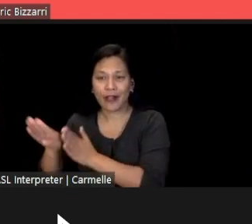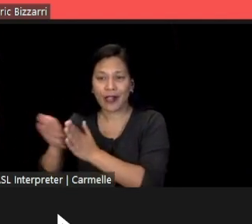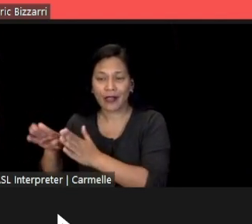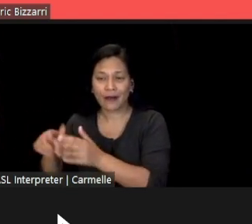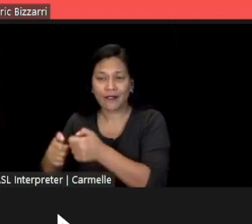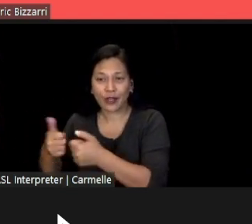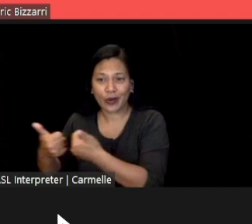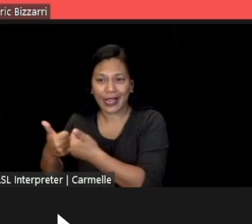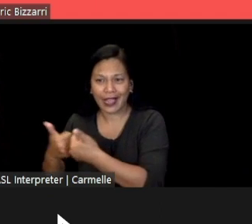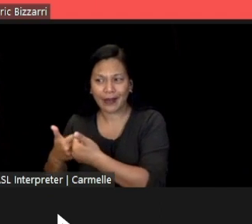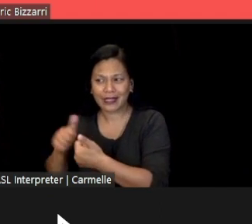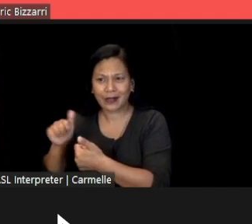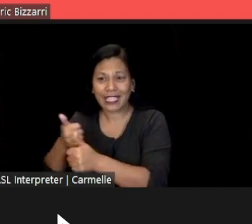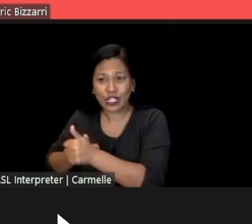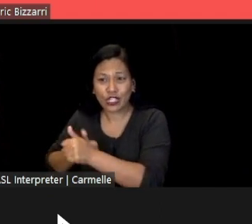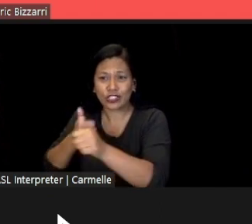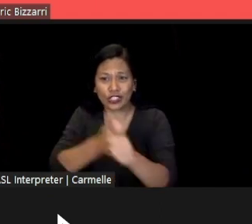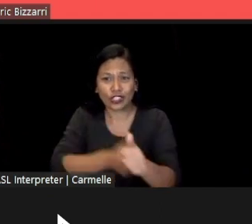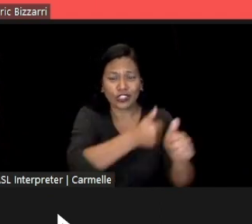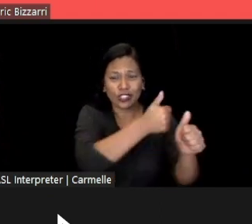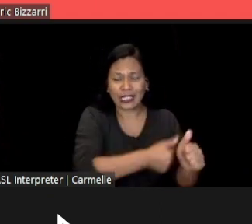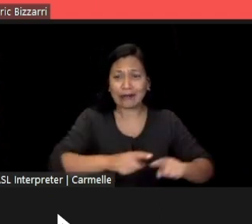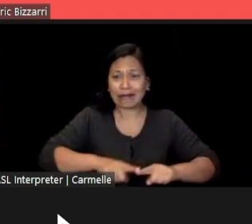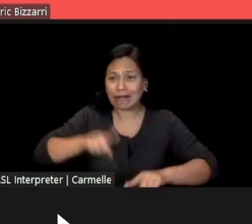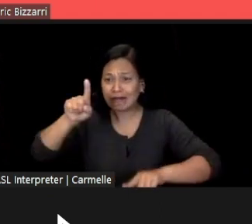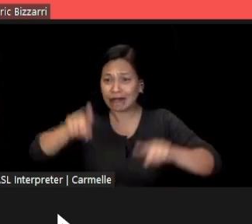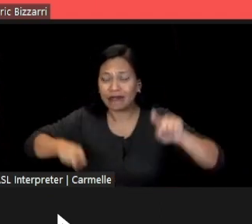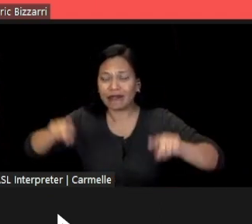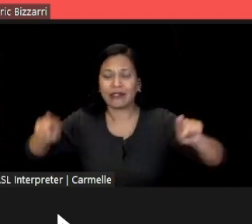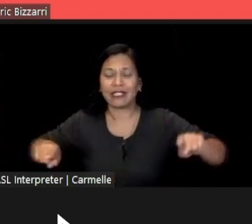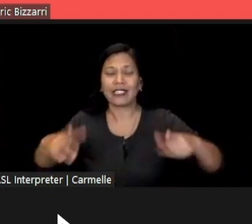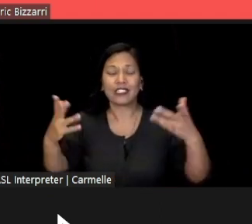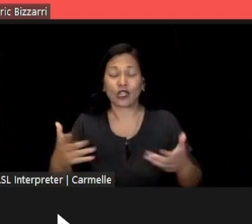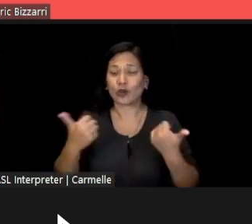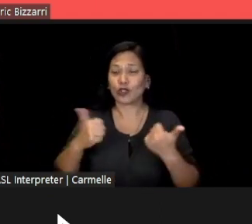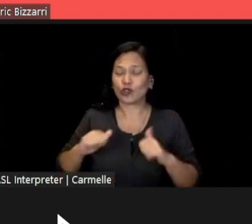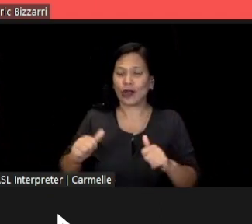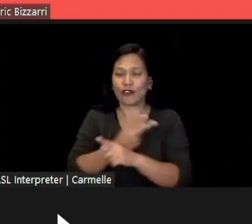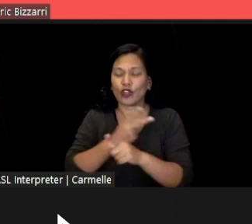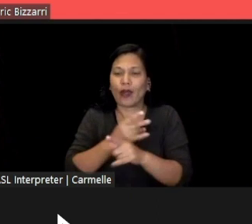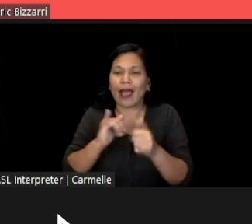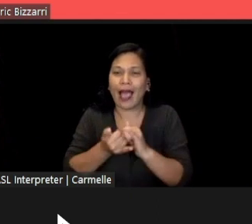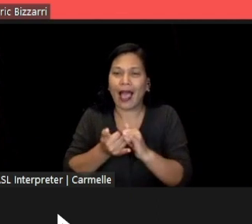And so we're trying to find like programs to make sure that there's as much alignment and symmetry as possible.